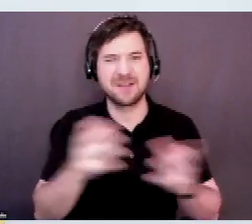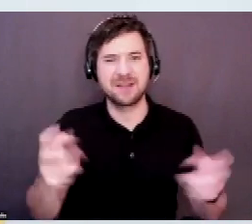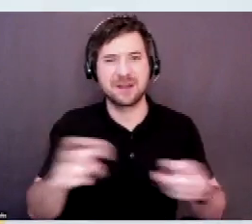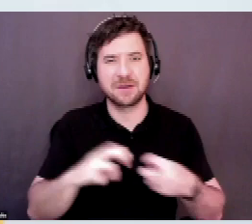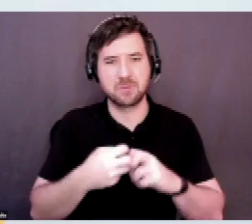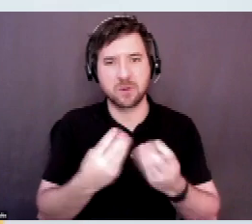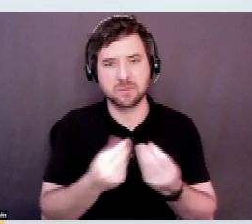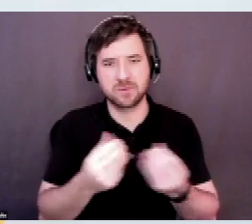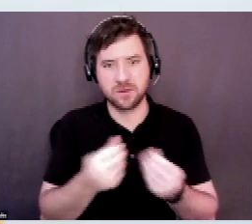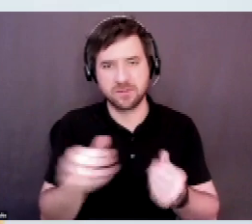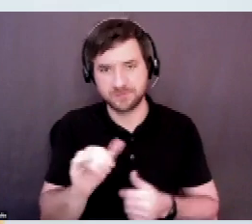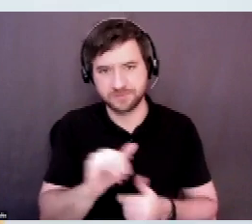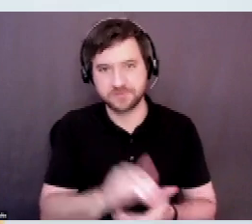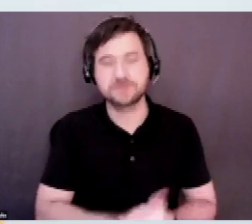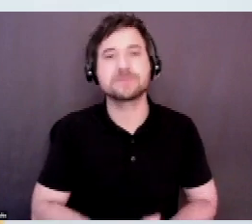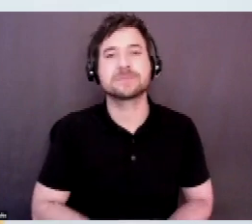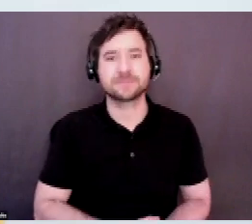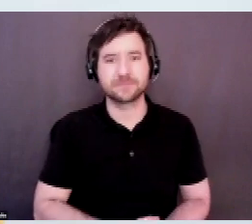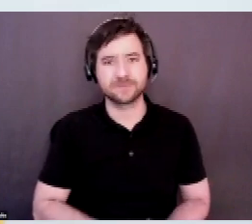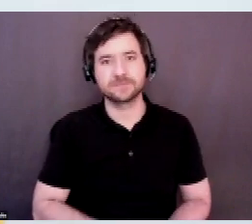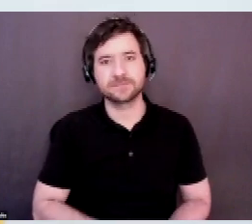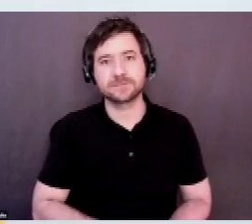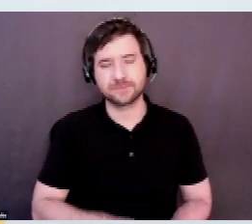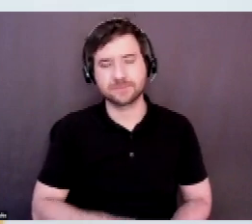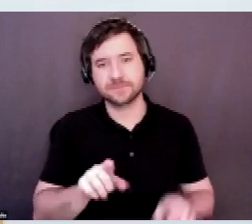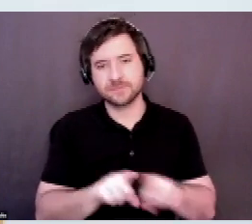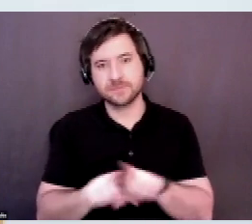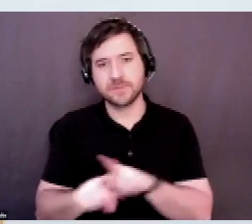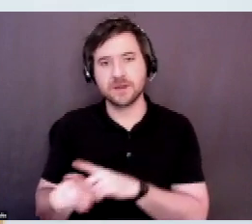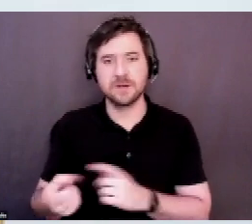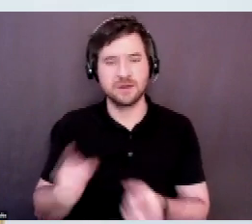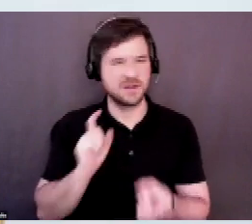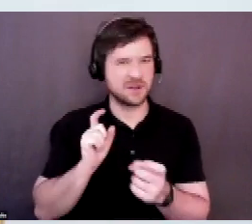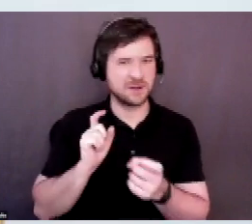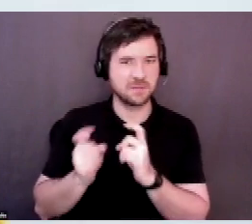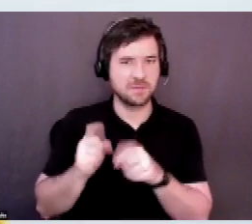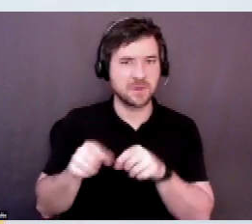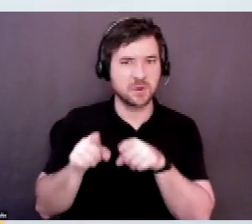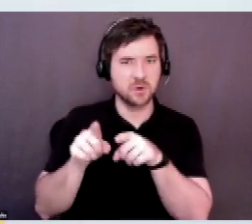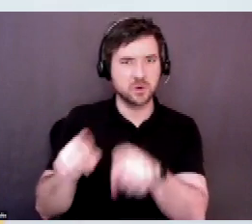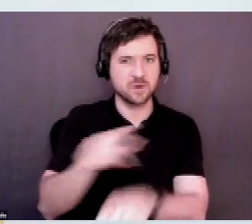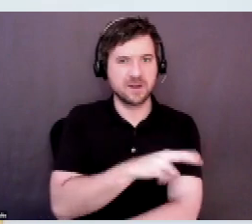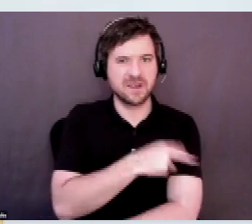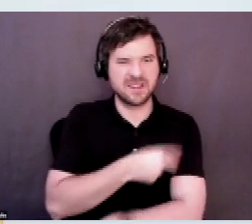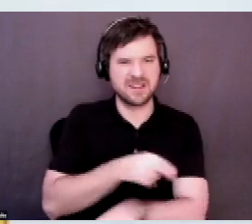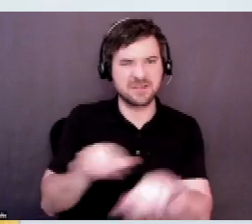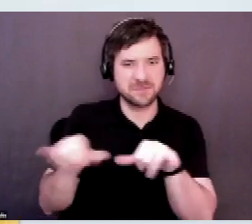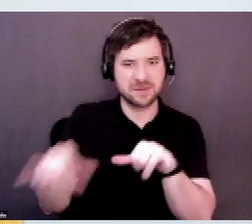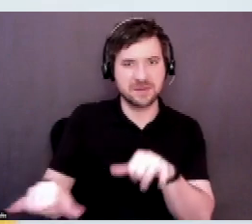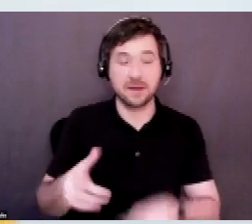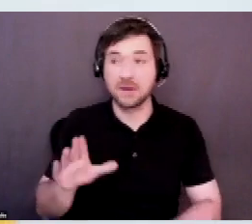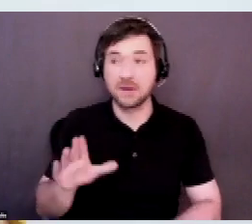But I will say that the modifications during the hospital stay, We need to cut the gown. I don't want to fall the thing